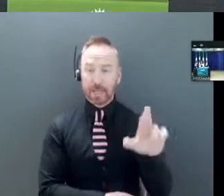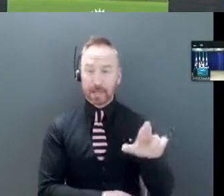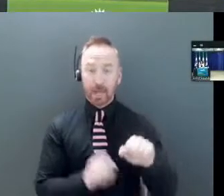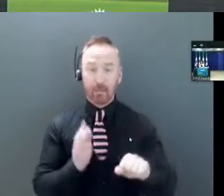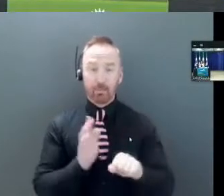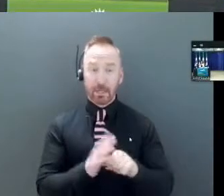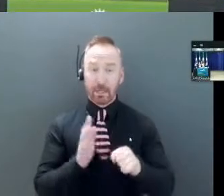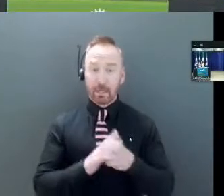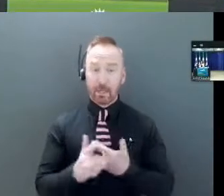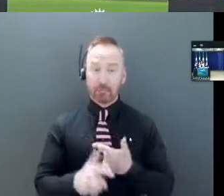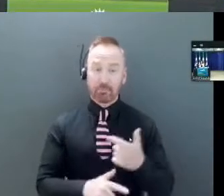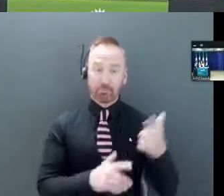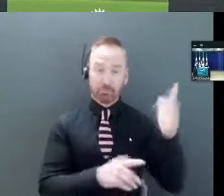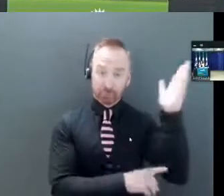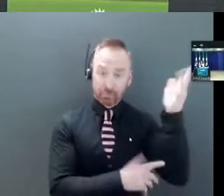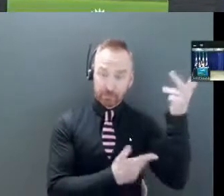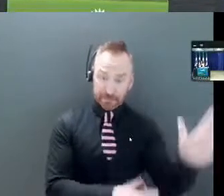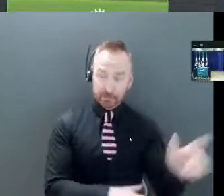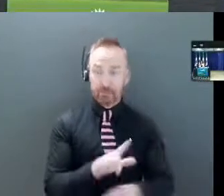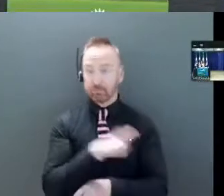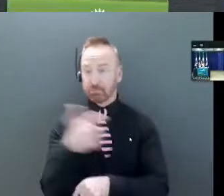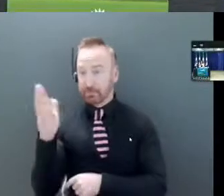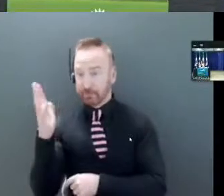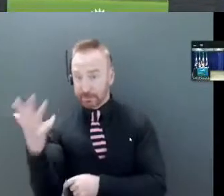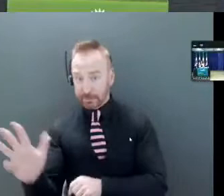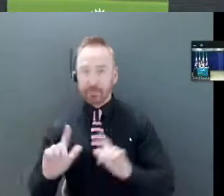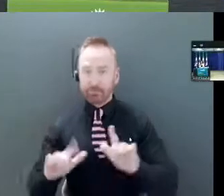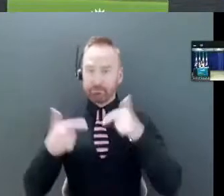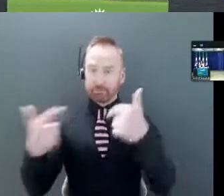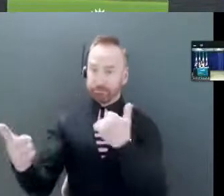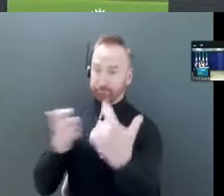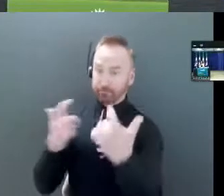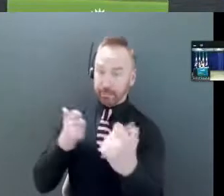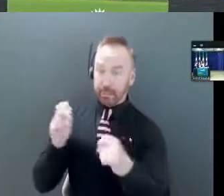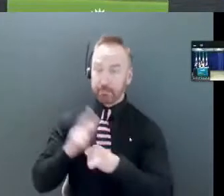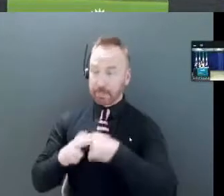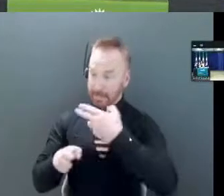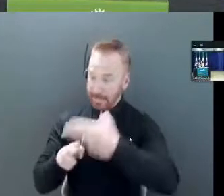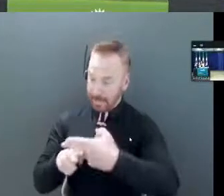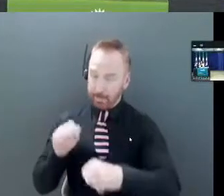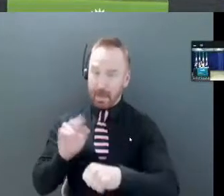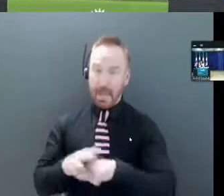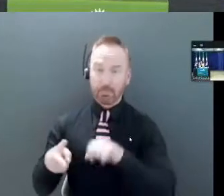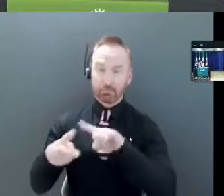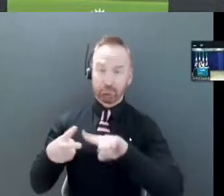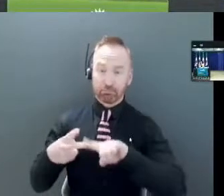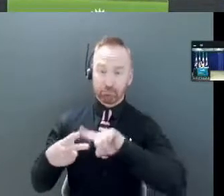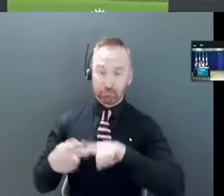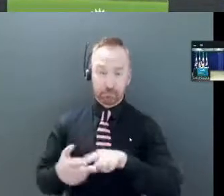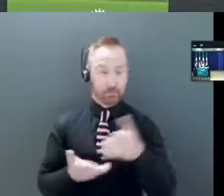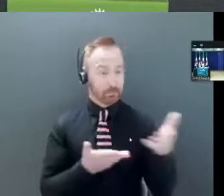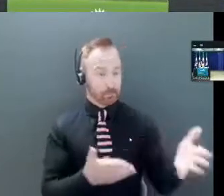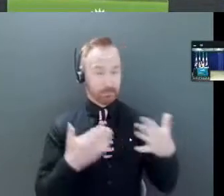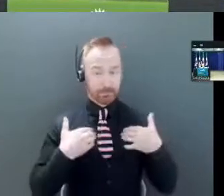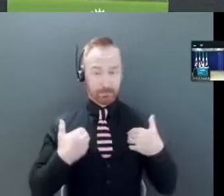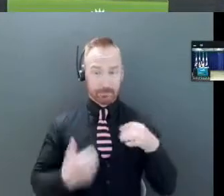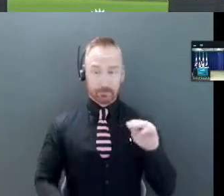Following we will go to the phone lines for questions by reporters. We will call you by surname, and you will each have two questions. Minister McLean?